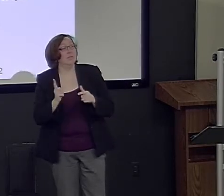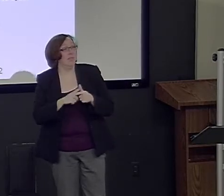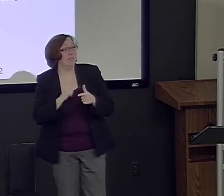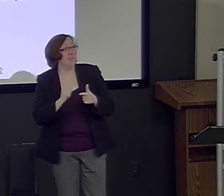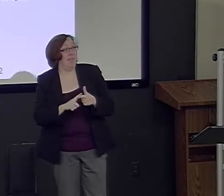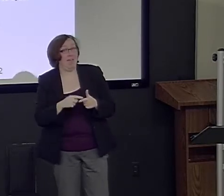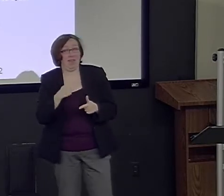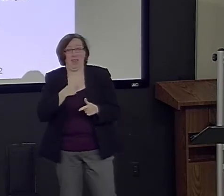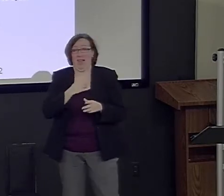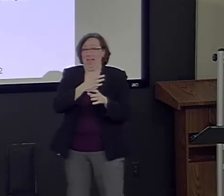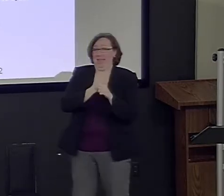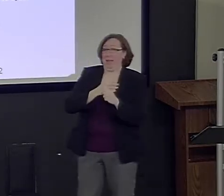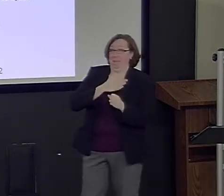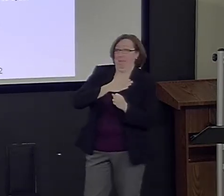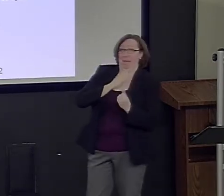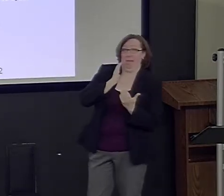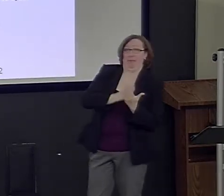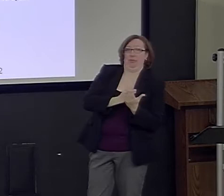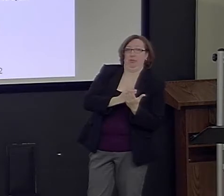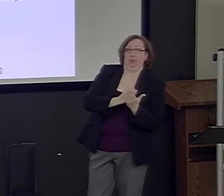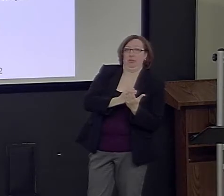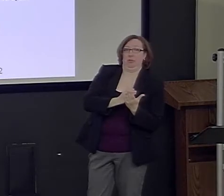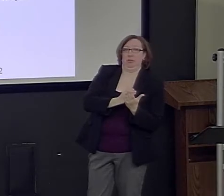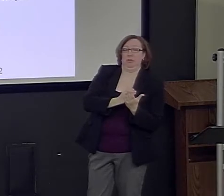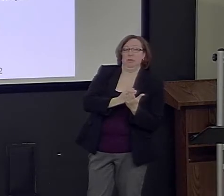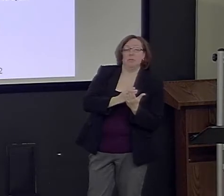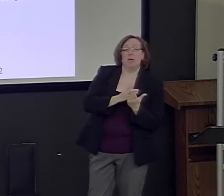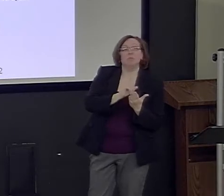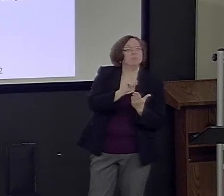but he doesn't talk about his picture immediately.